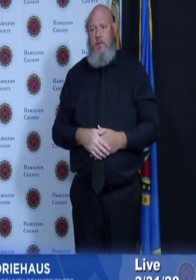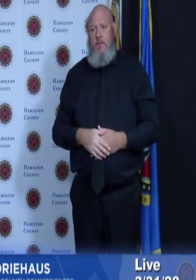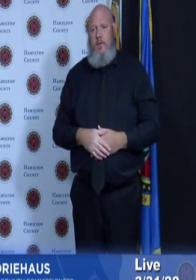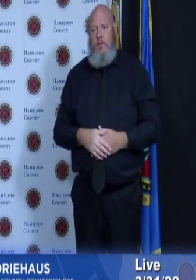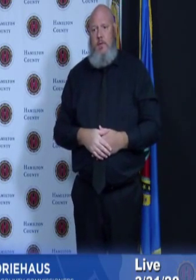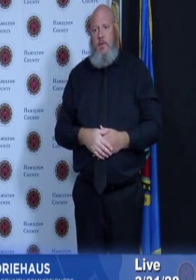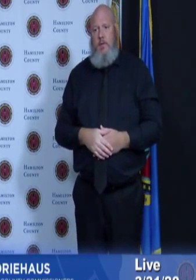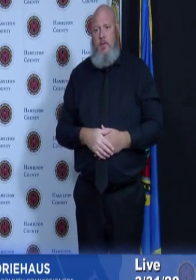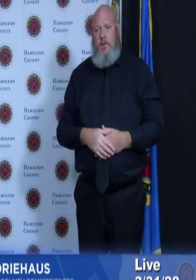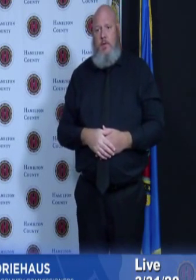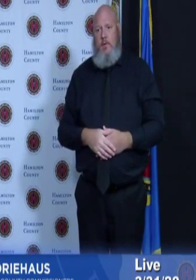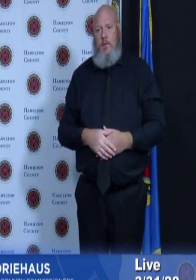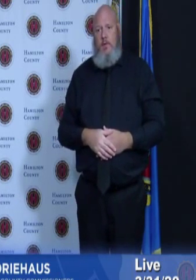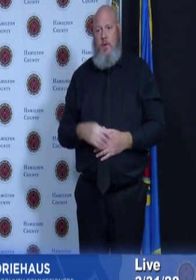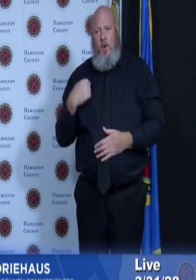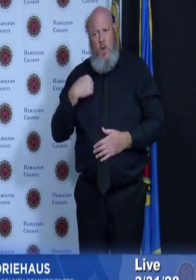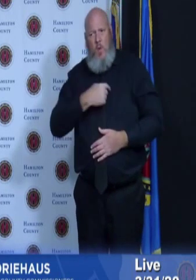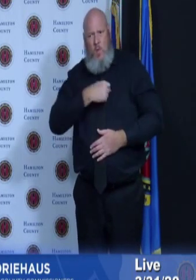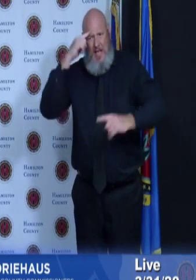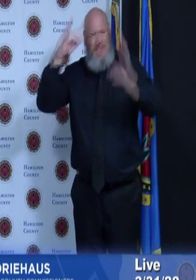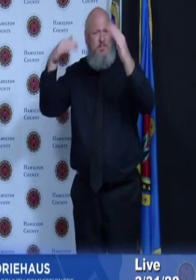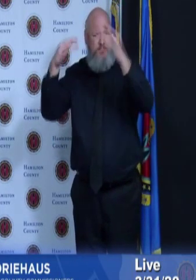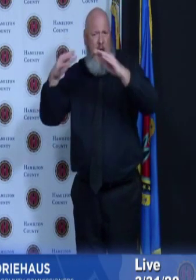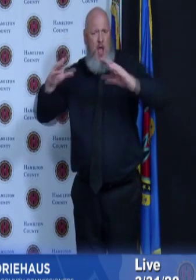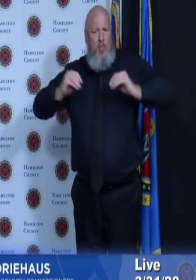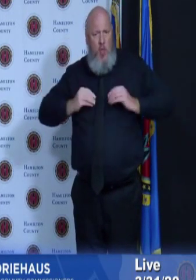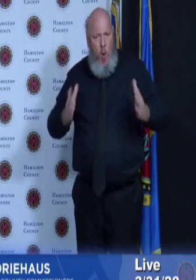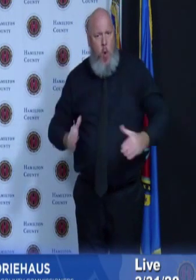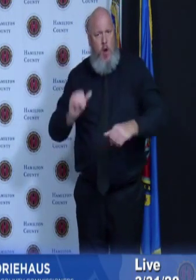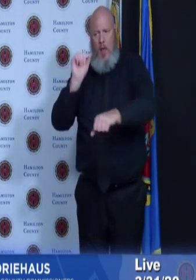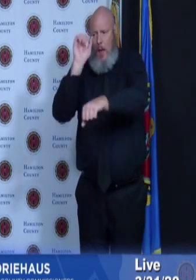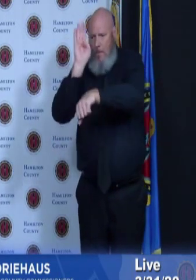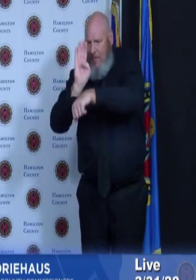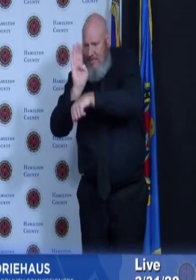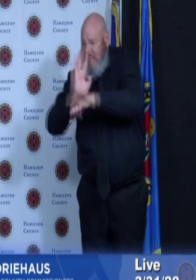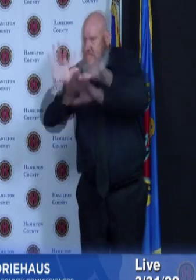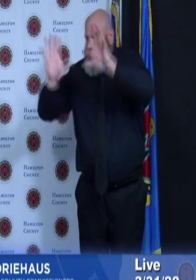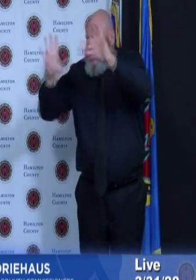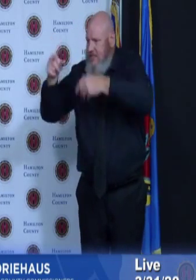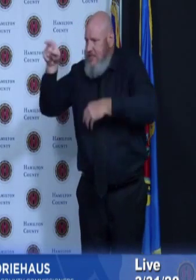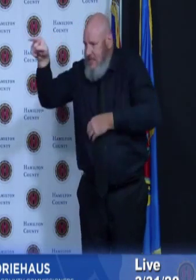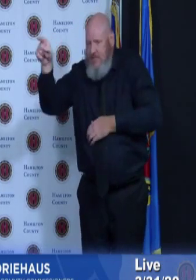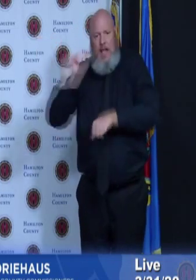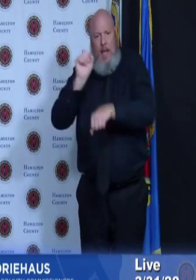to keep customers safe but a lot of this is on us as we go into a space we are